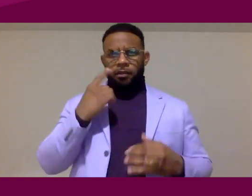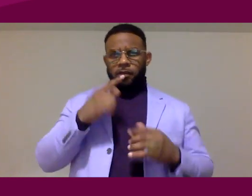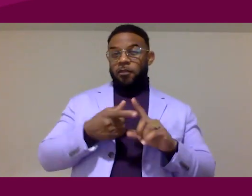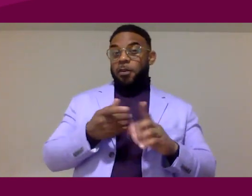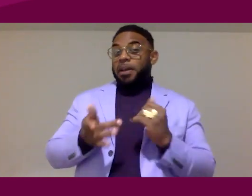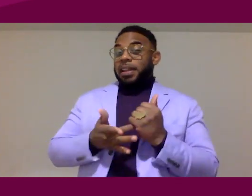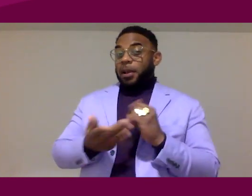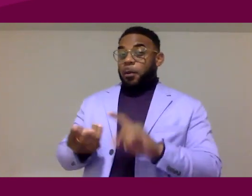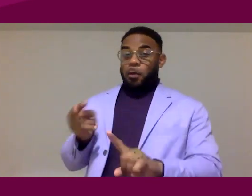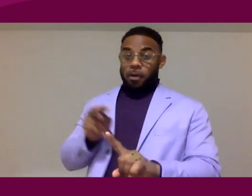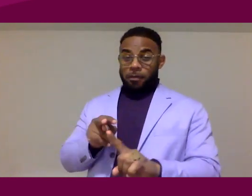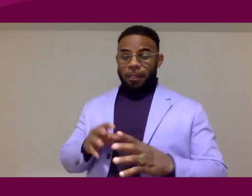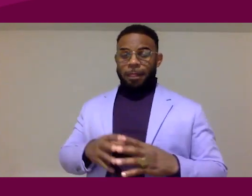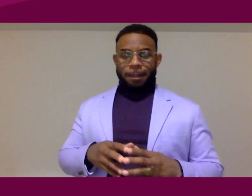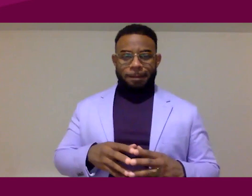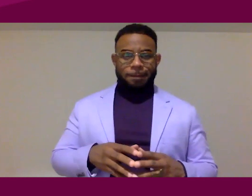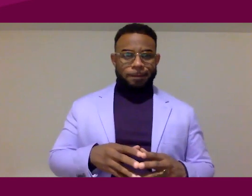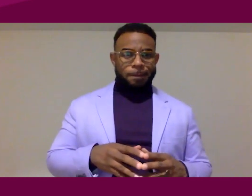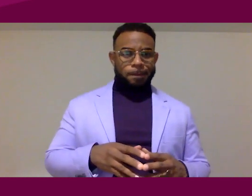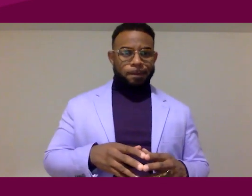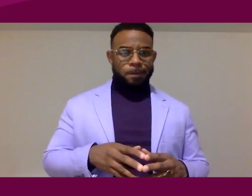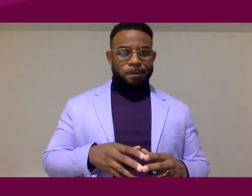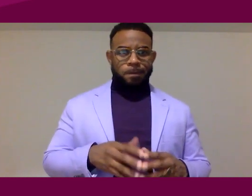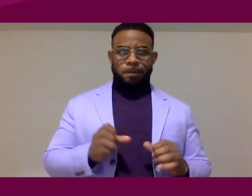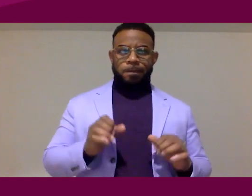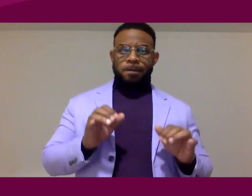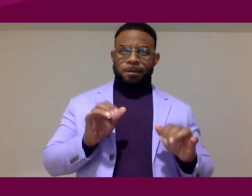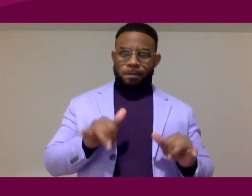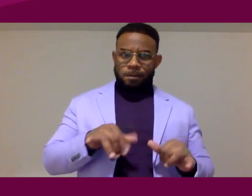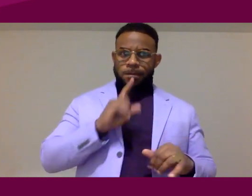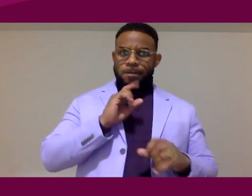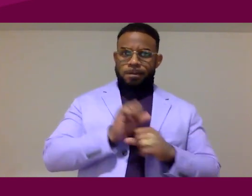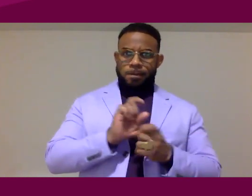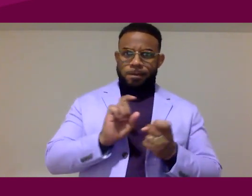point of view. So, that's definitely changed.